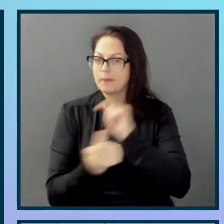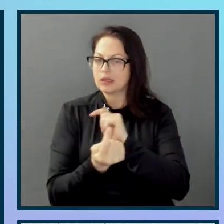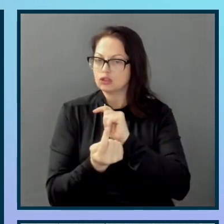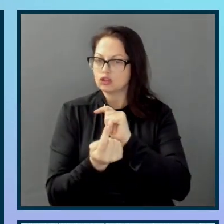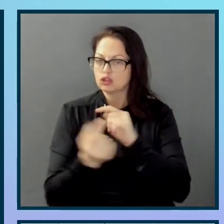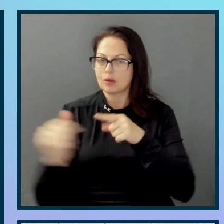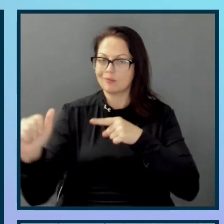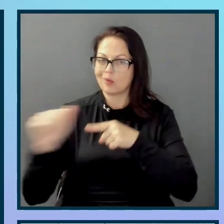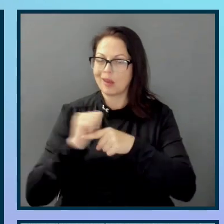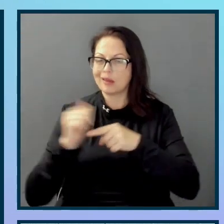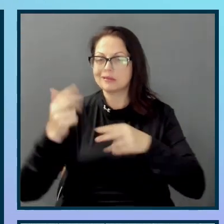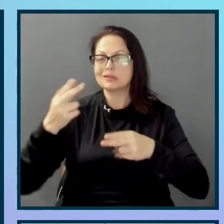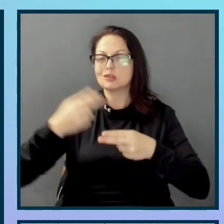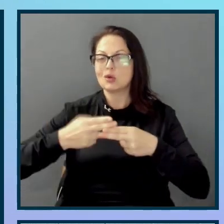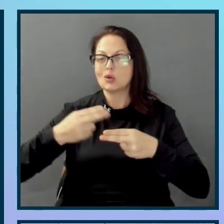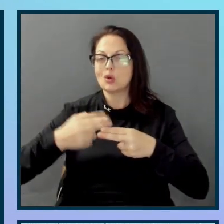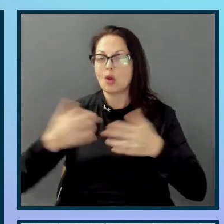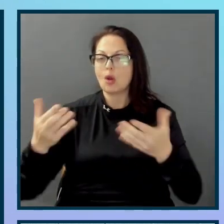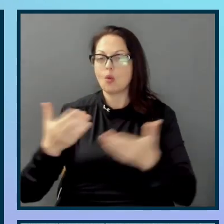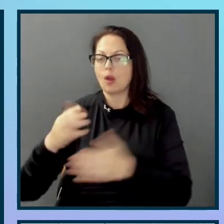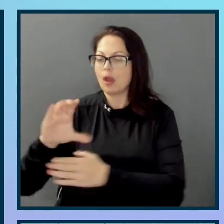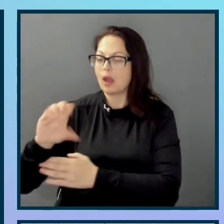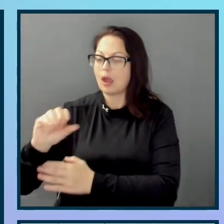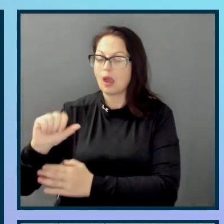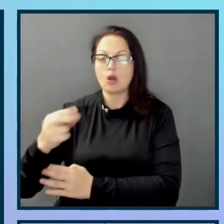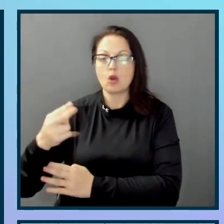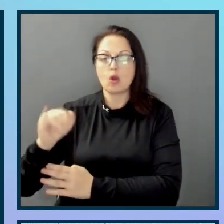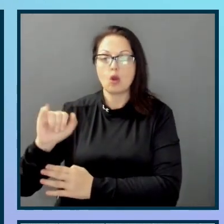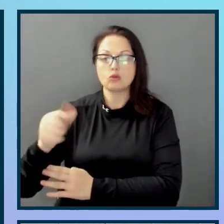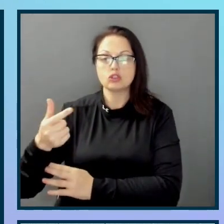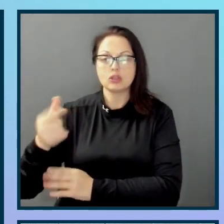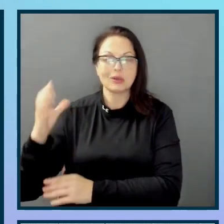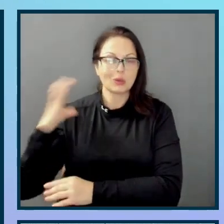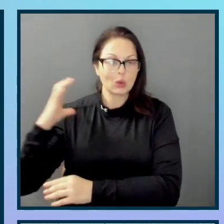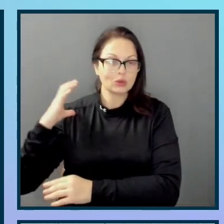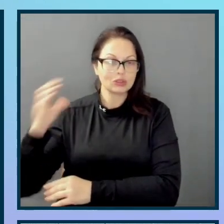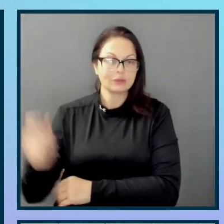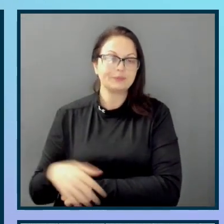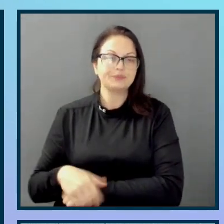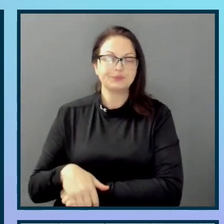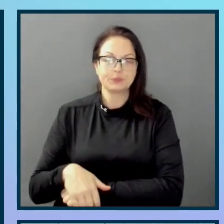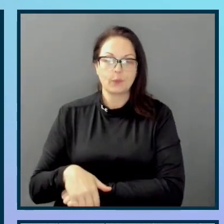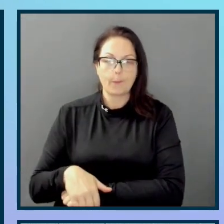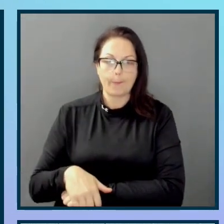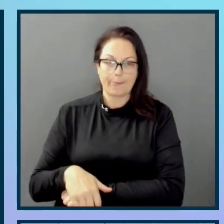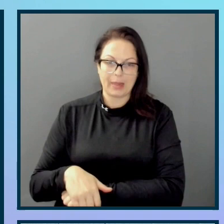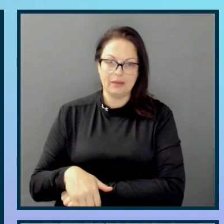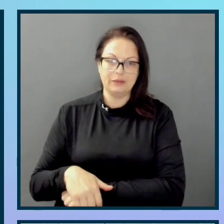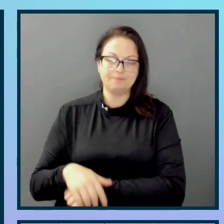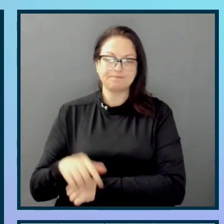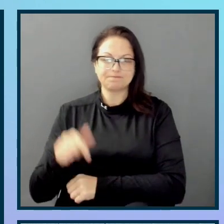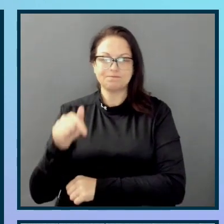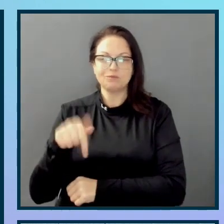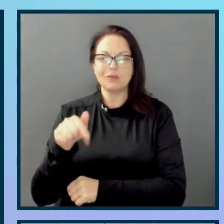And this kinda takes us into the three learning and awareness transformation practices that I had touched on earlier.